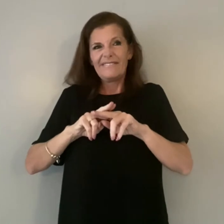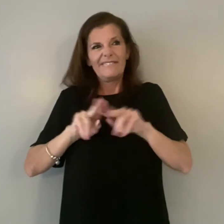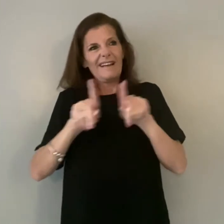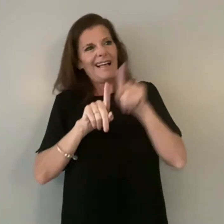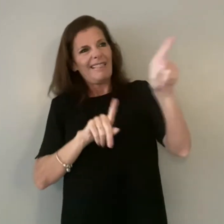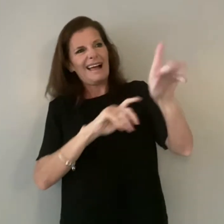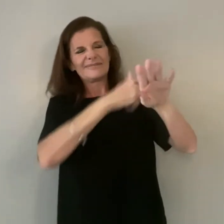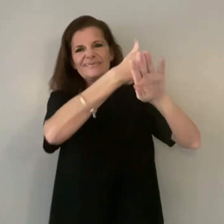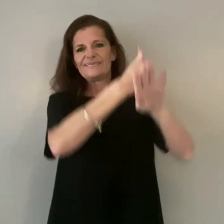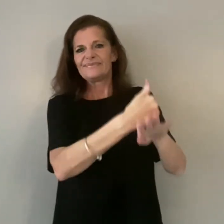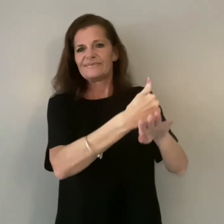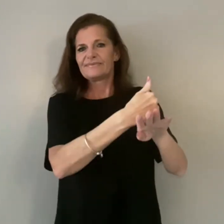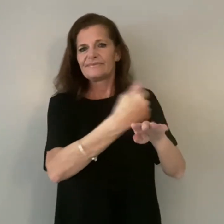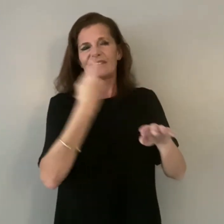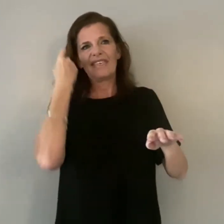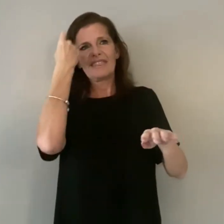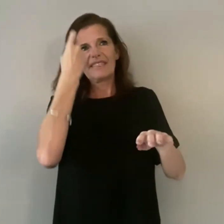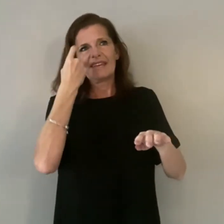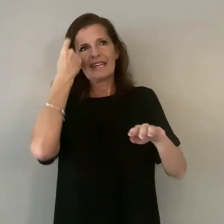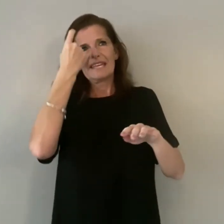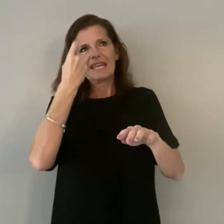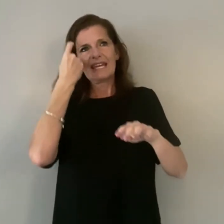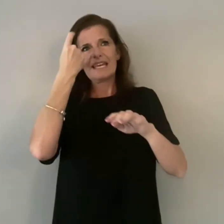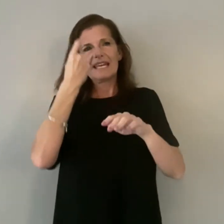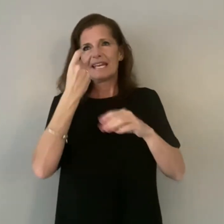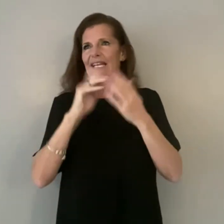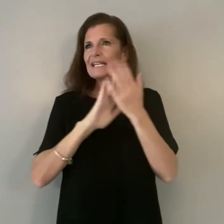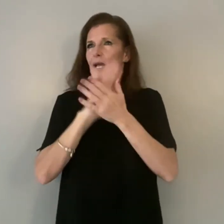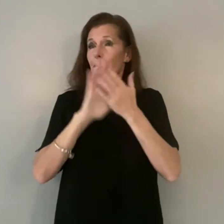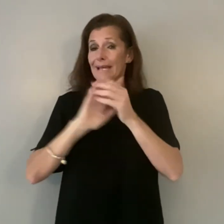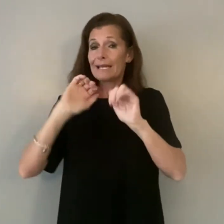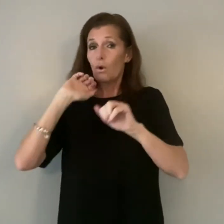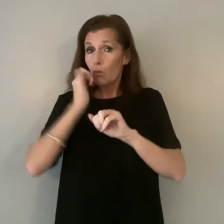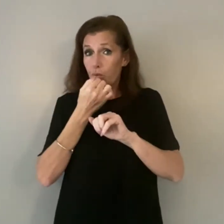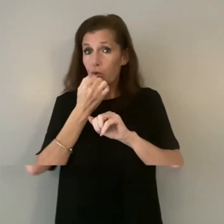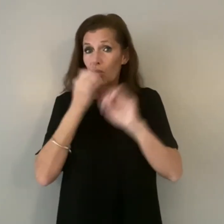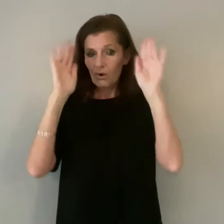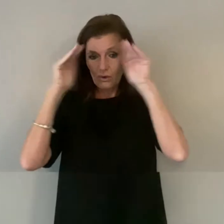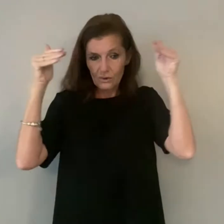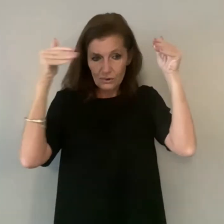institutionalized thinking around them, whether they would've gone down that route